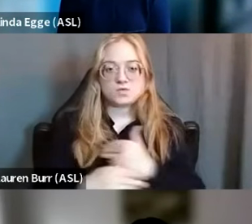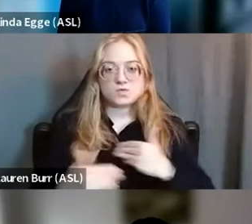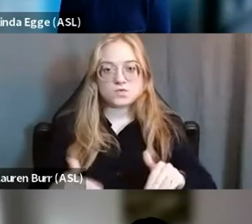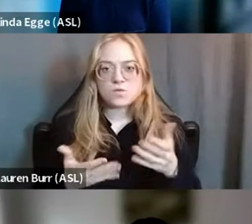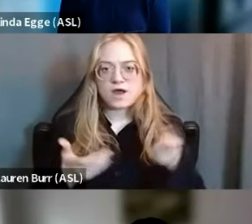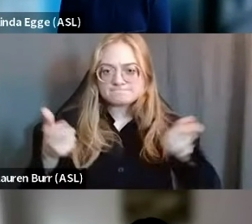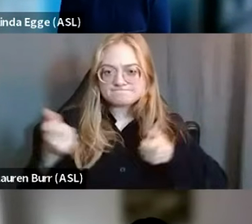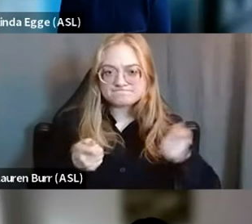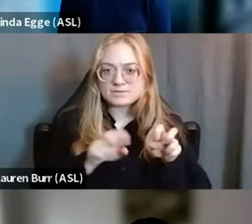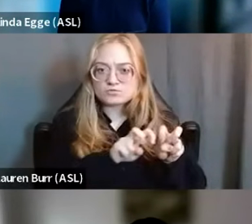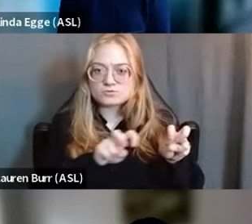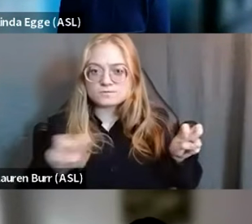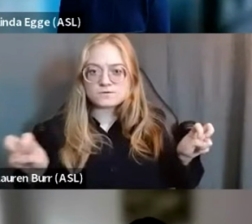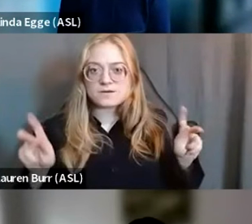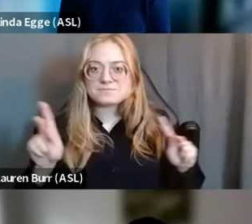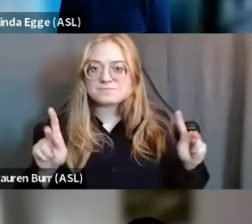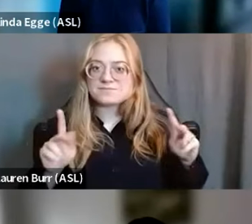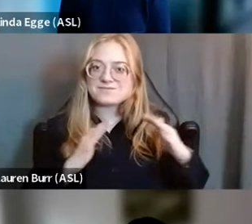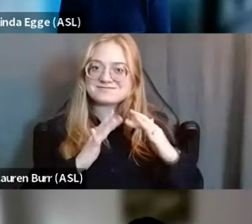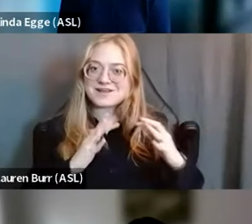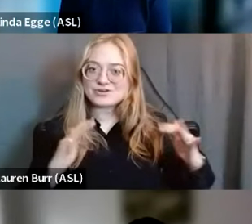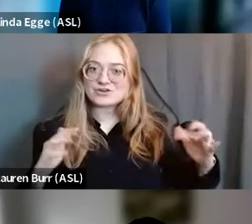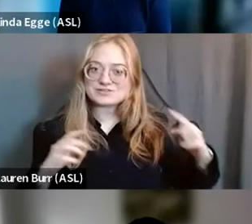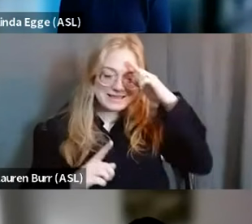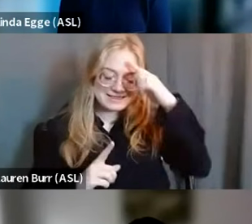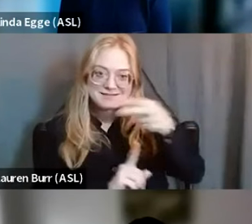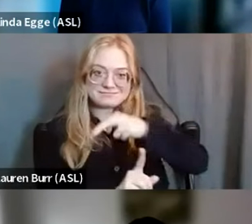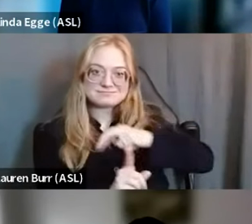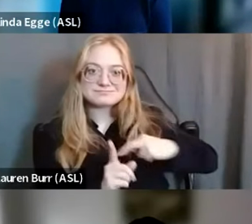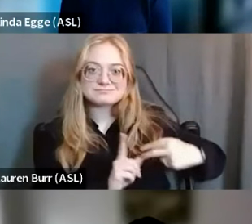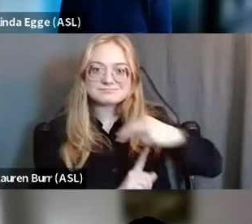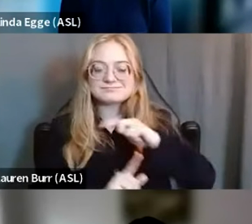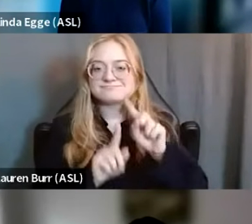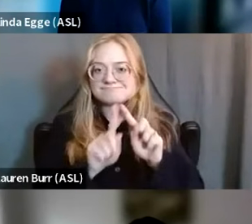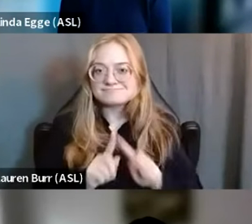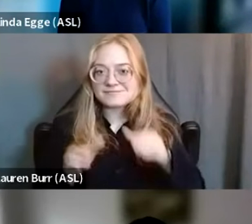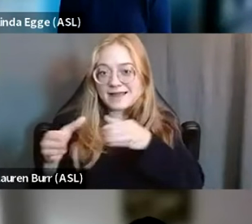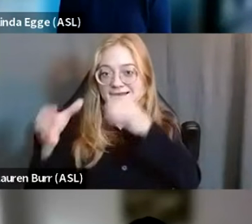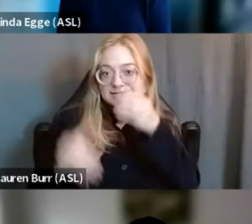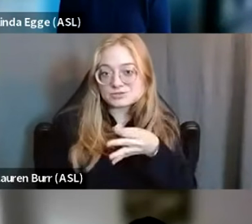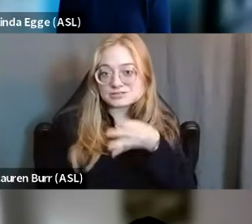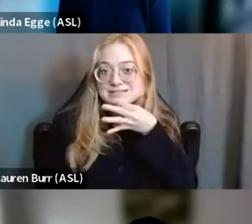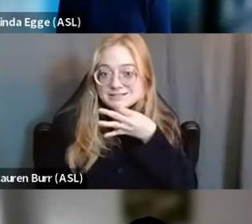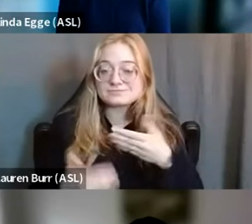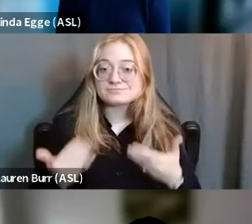that think differently about this topic, that have varying expertise for us to leverage. So I'm gonna,